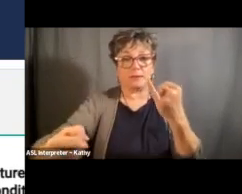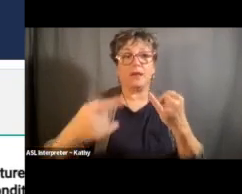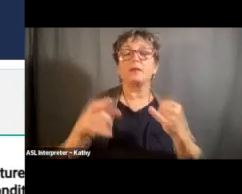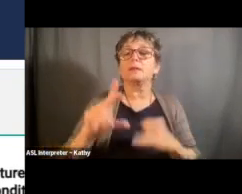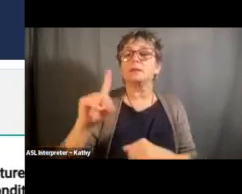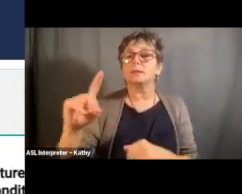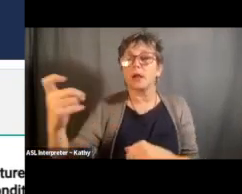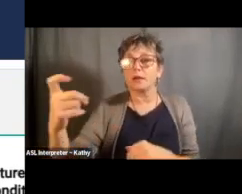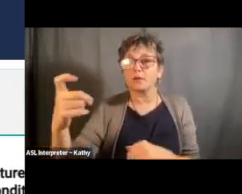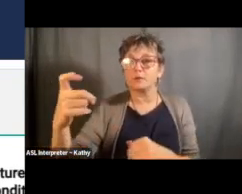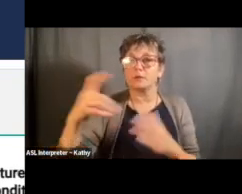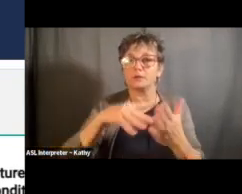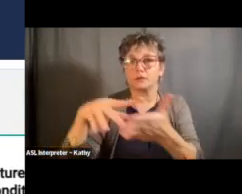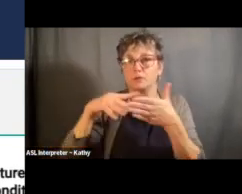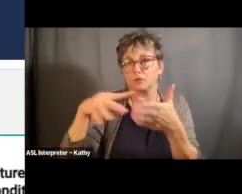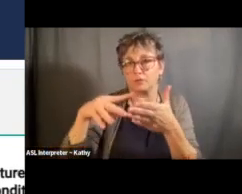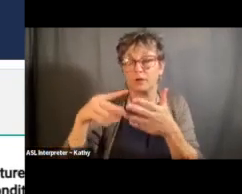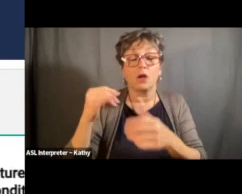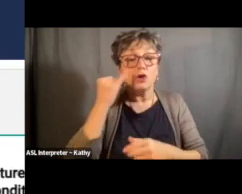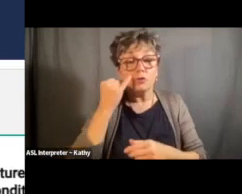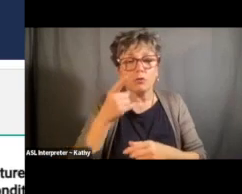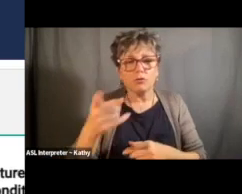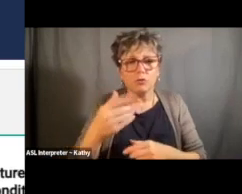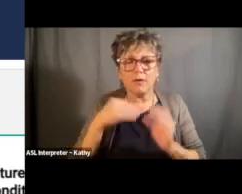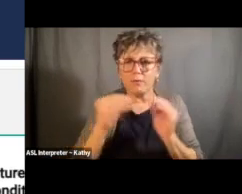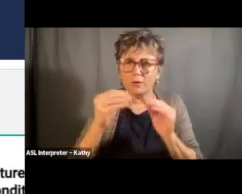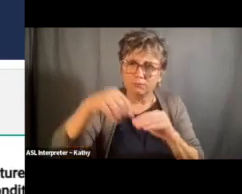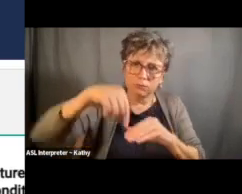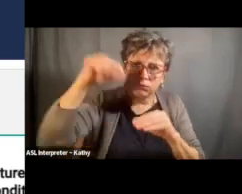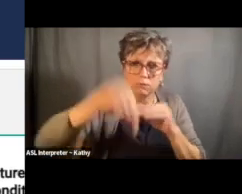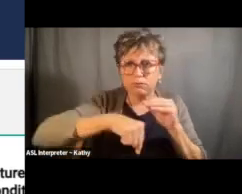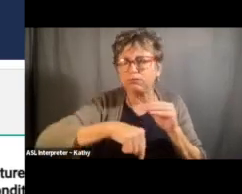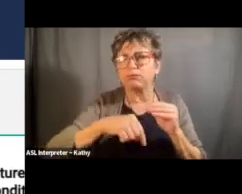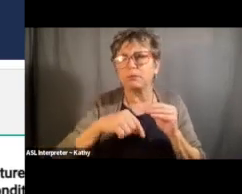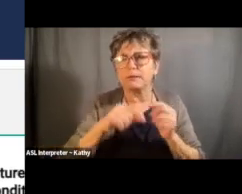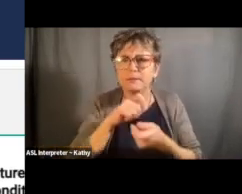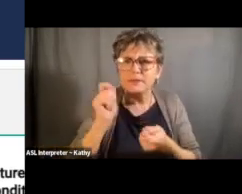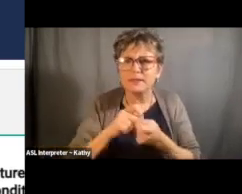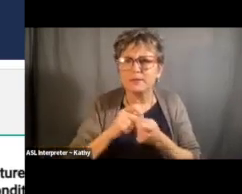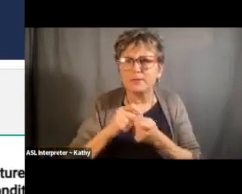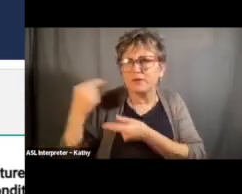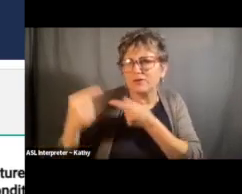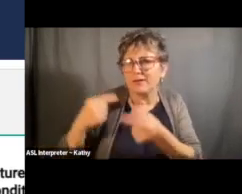have more specific genetic information you want to provide or if you have something that none of the